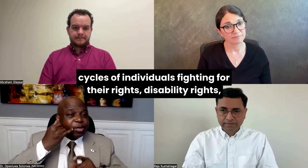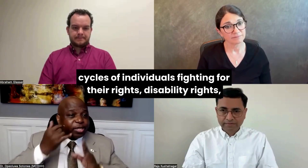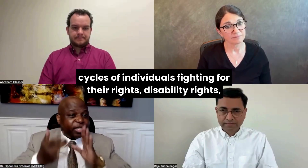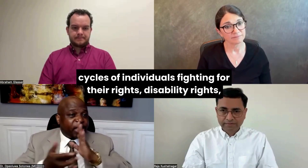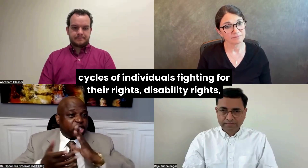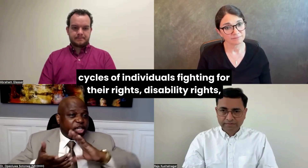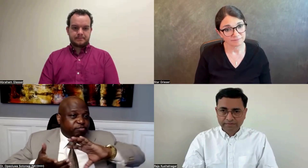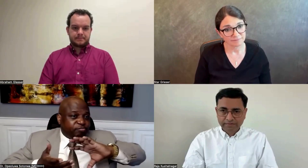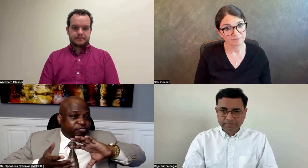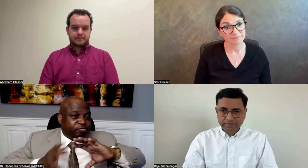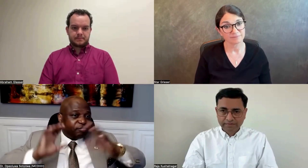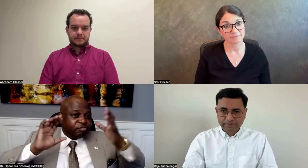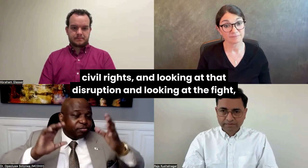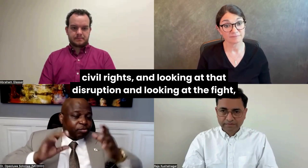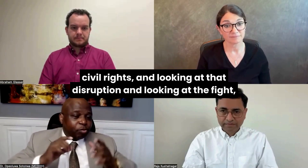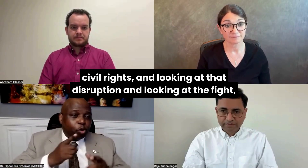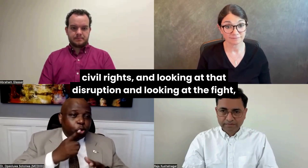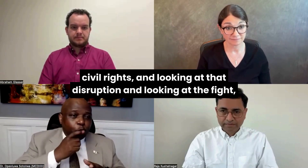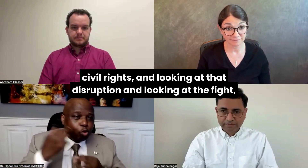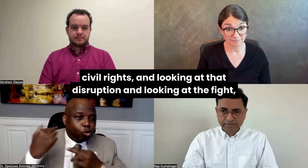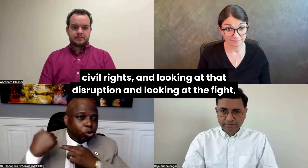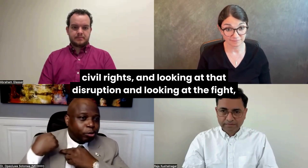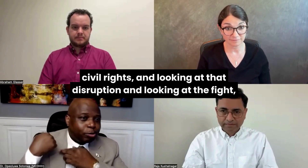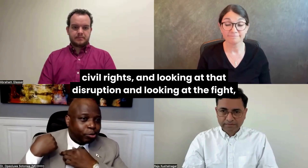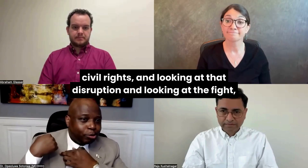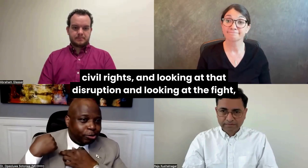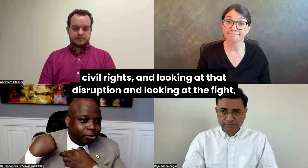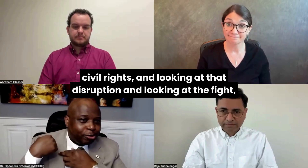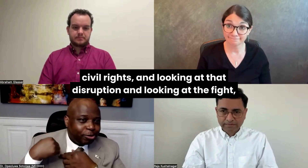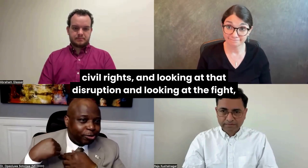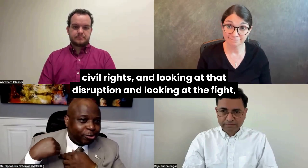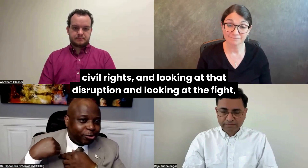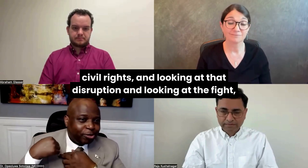civil rights, and looking at that disruption and looking at the fight,